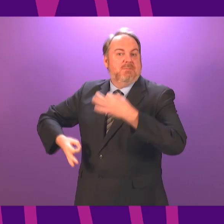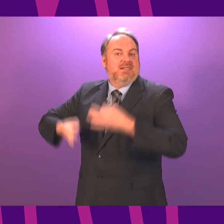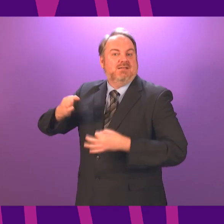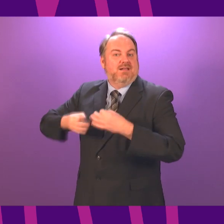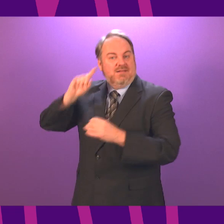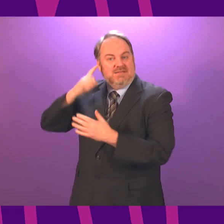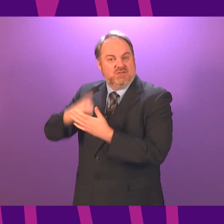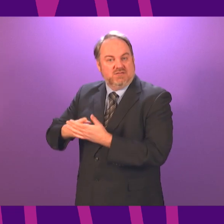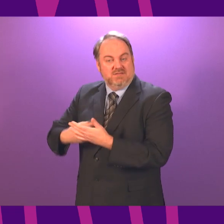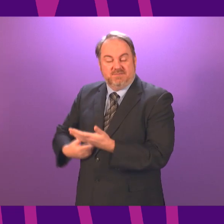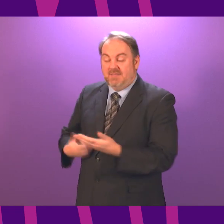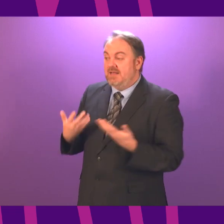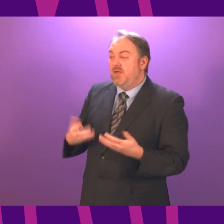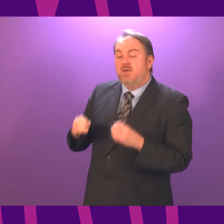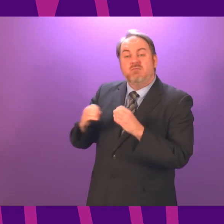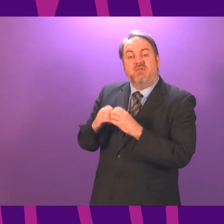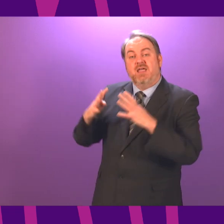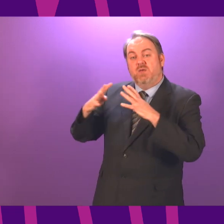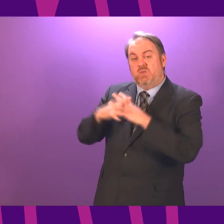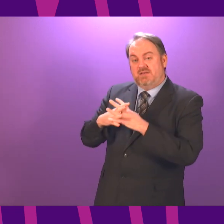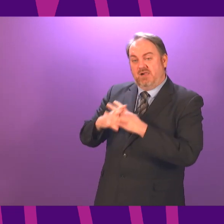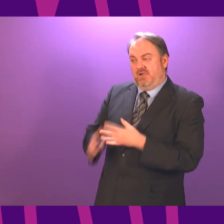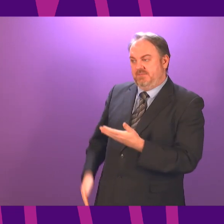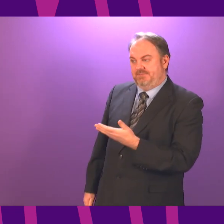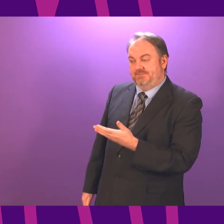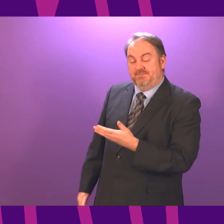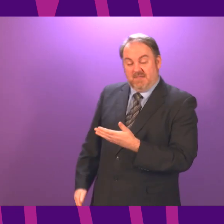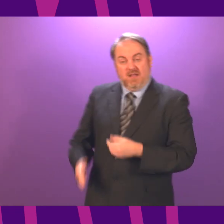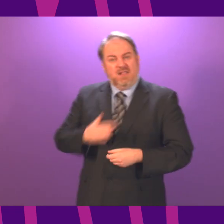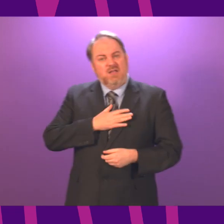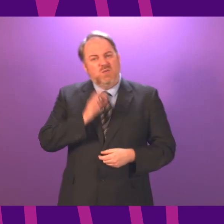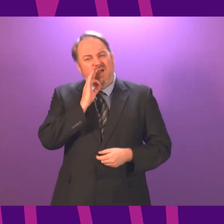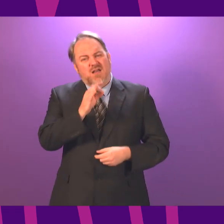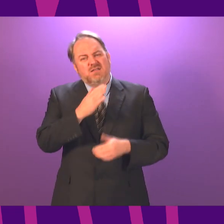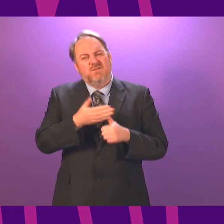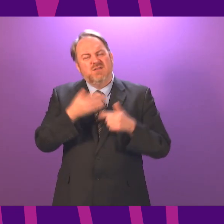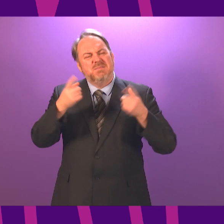Brian Whittle (South Scotland) (Con): To ask the First Minister what action the Scottish Government is taking to